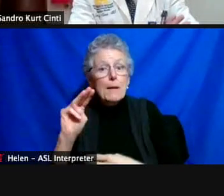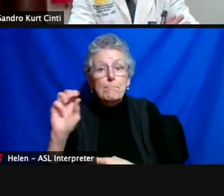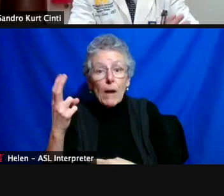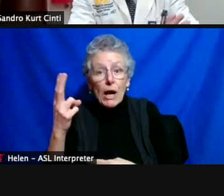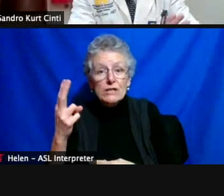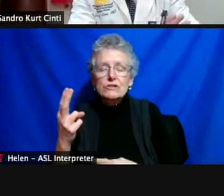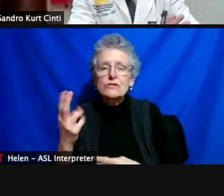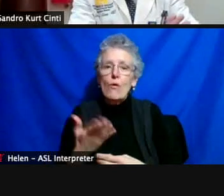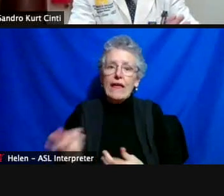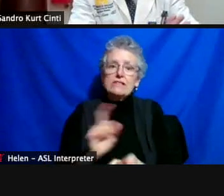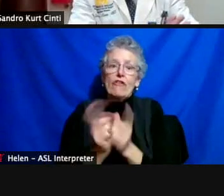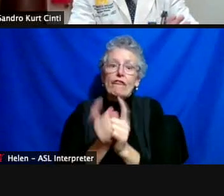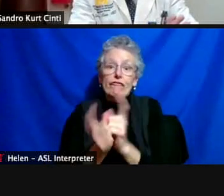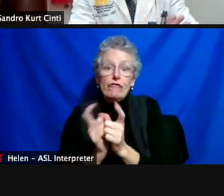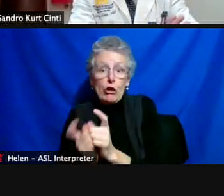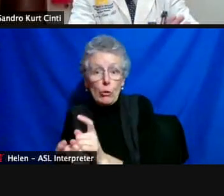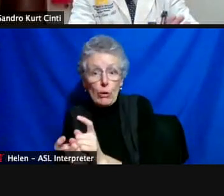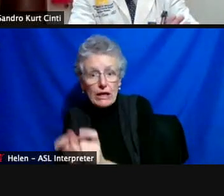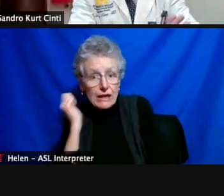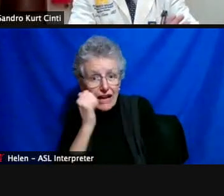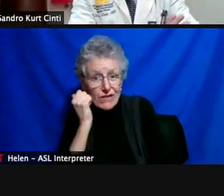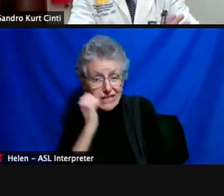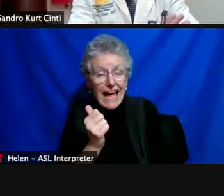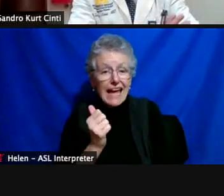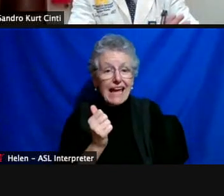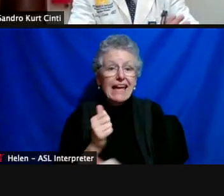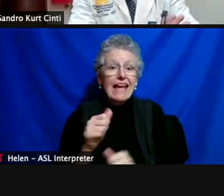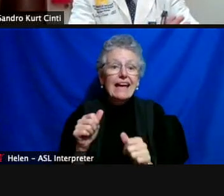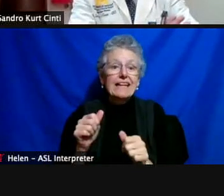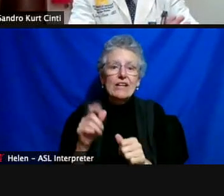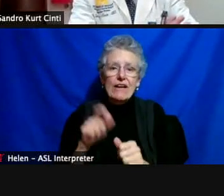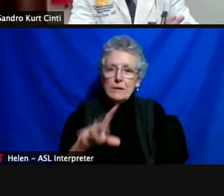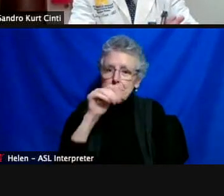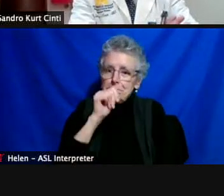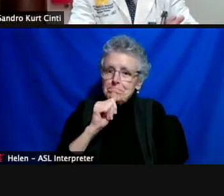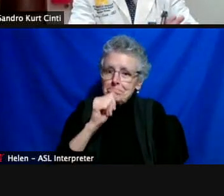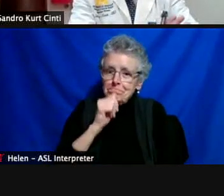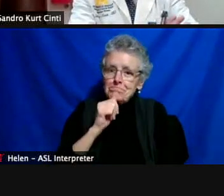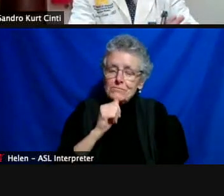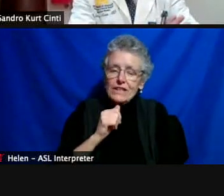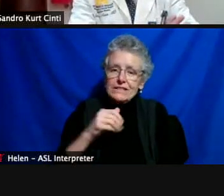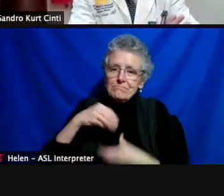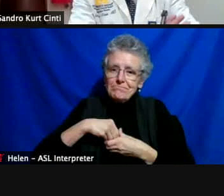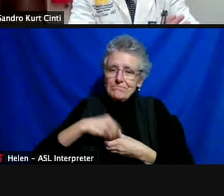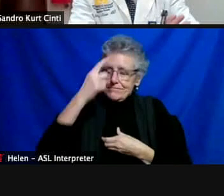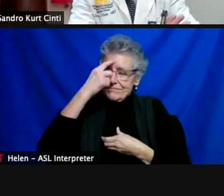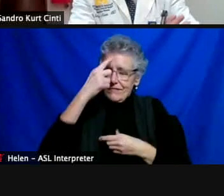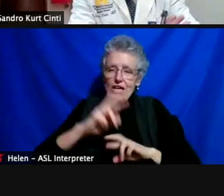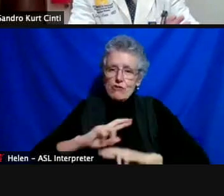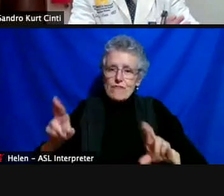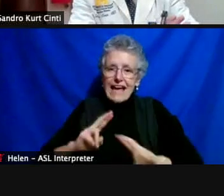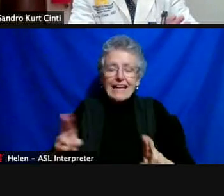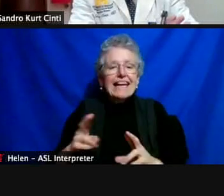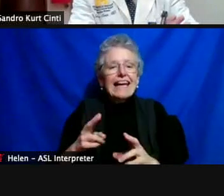and just ongoing patients and just sort of getting ready and continuing all the mitigation that we're doing.